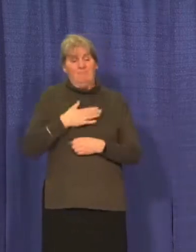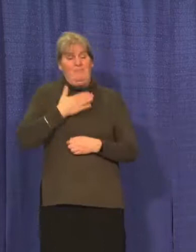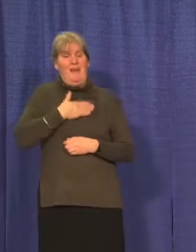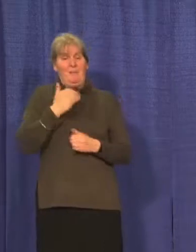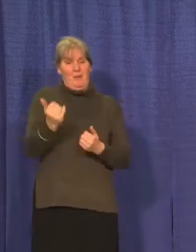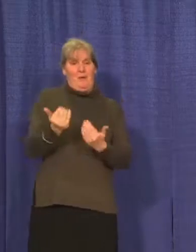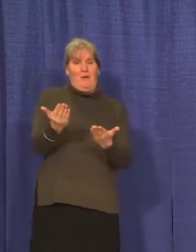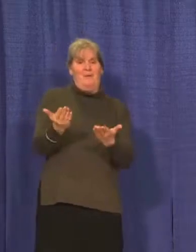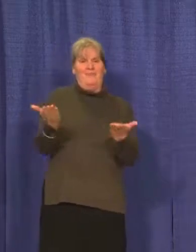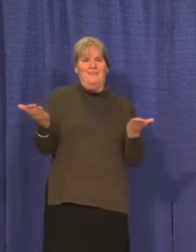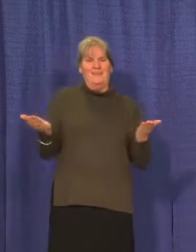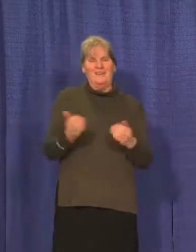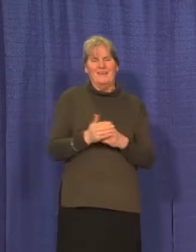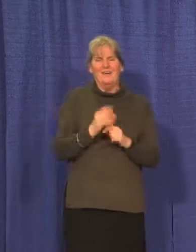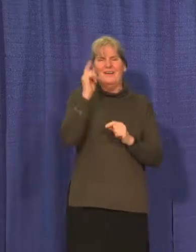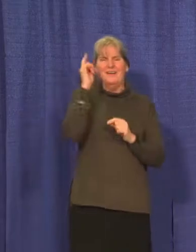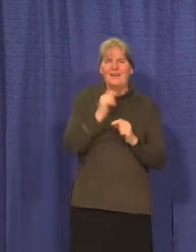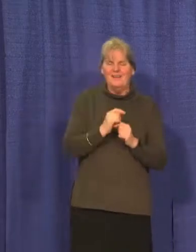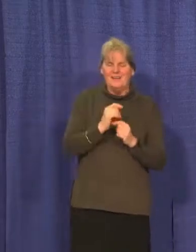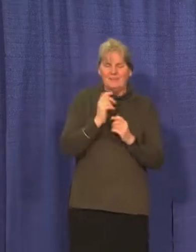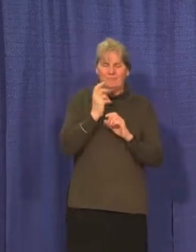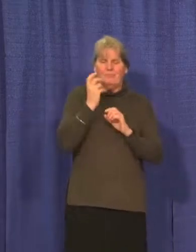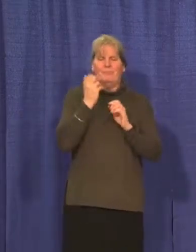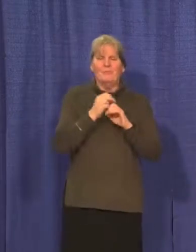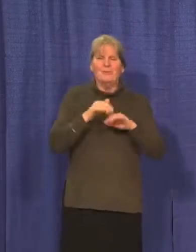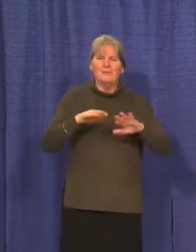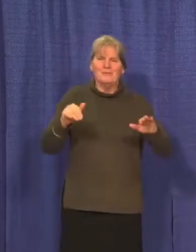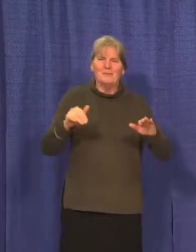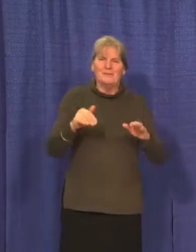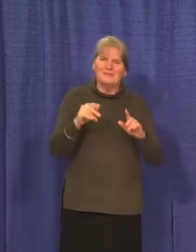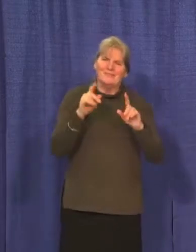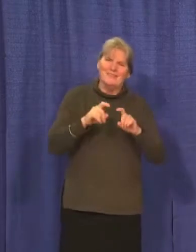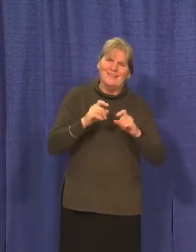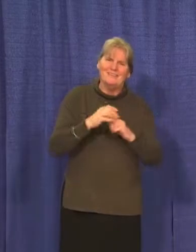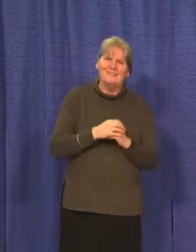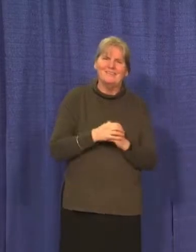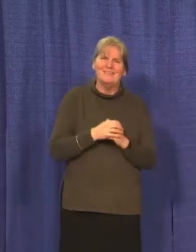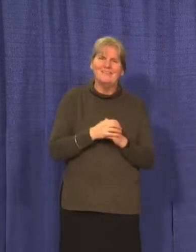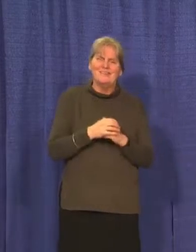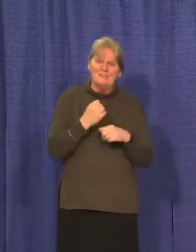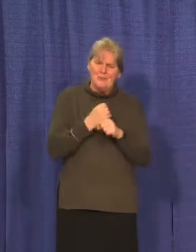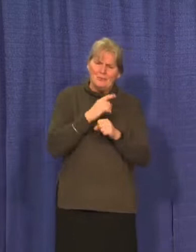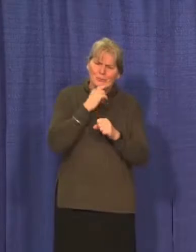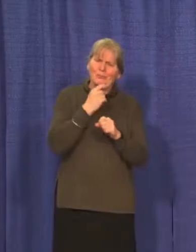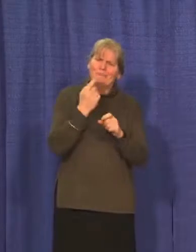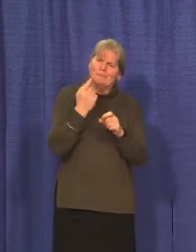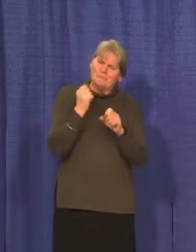We're very happy to offer this less invasive option to children ensuring they can be tested